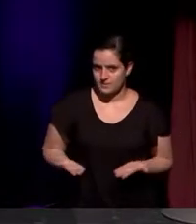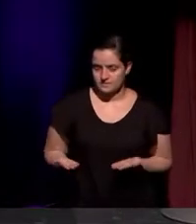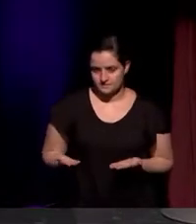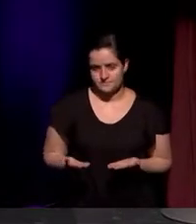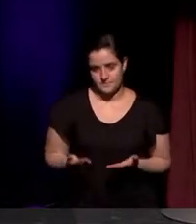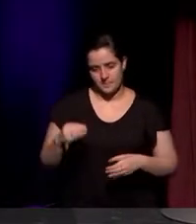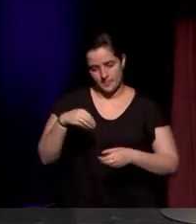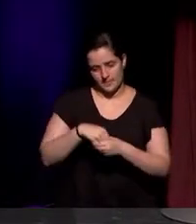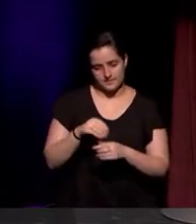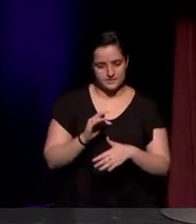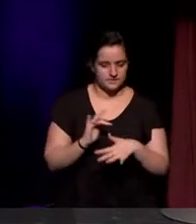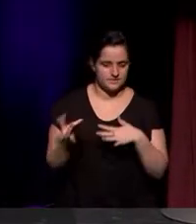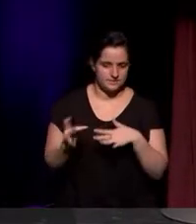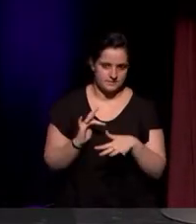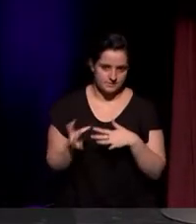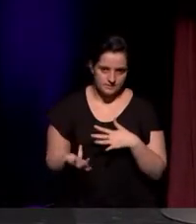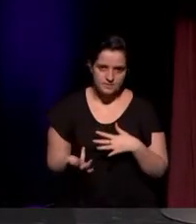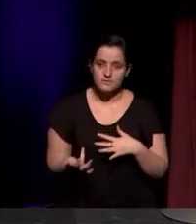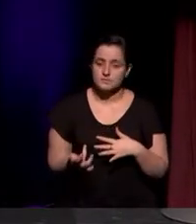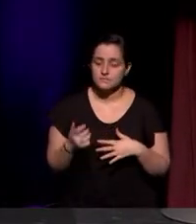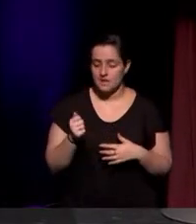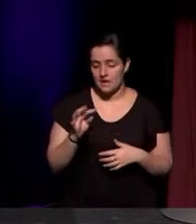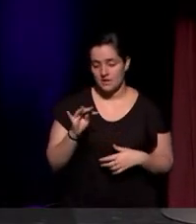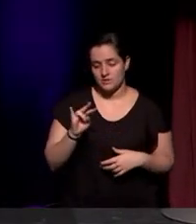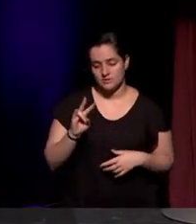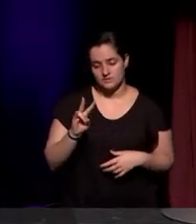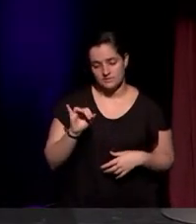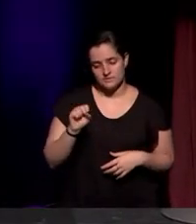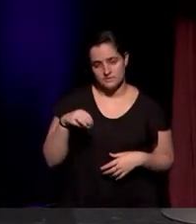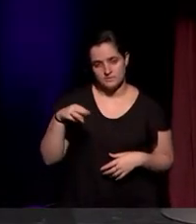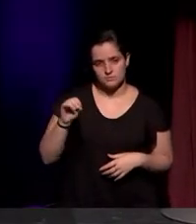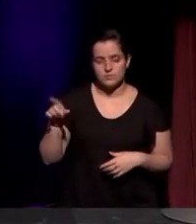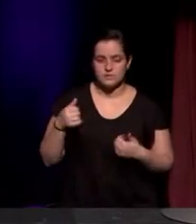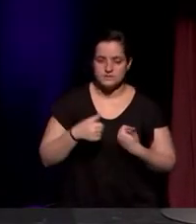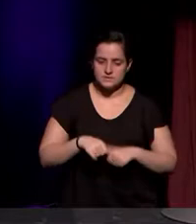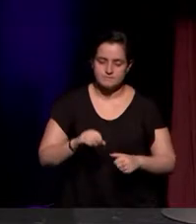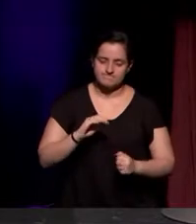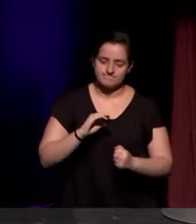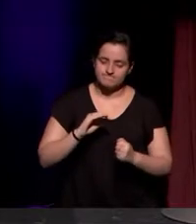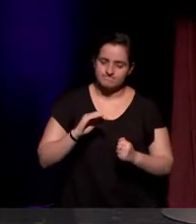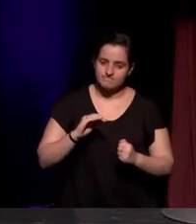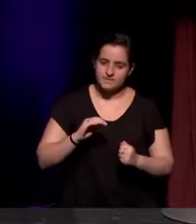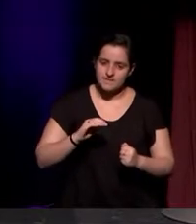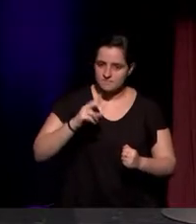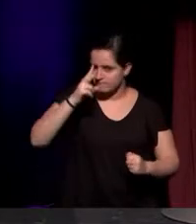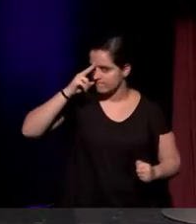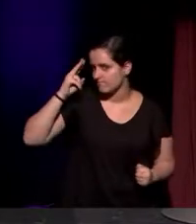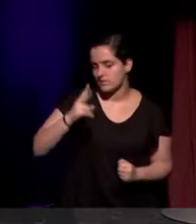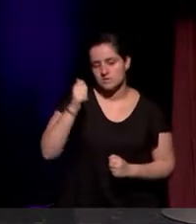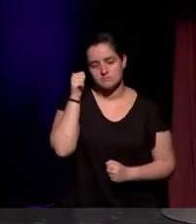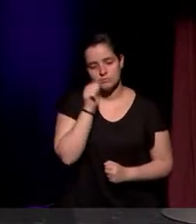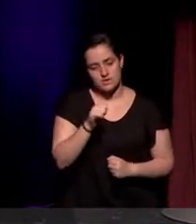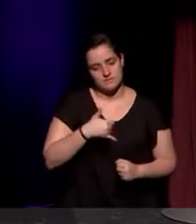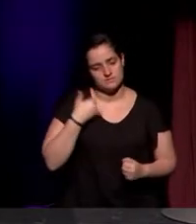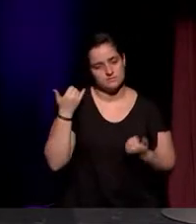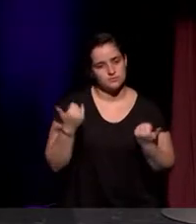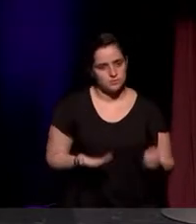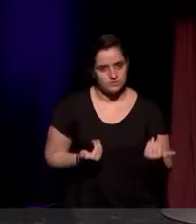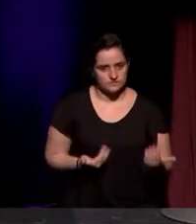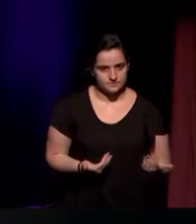activism, it is much stronger in younger women. Women of the Lebanese elite, when they have a word,